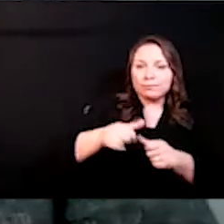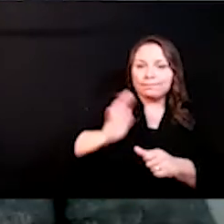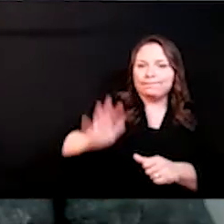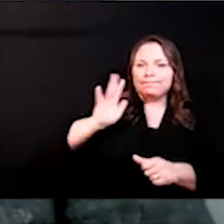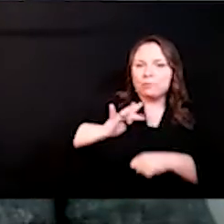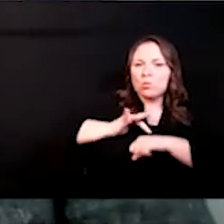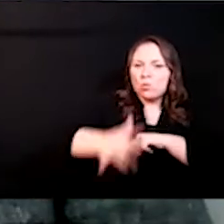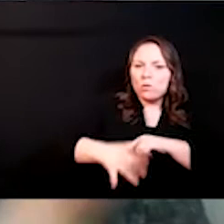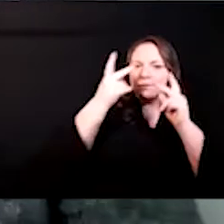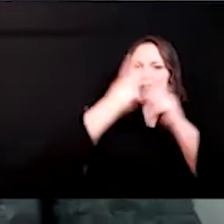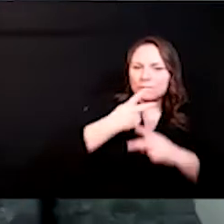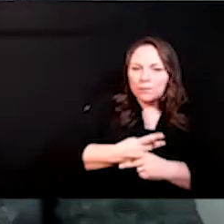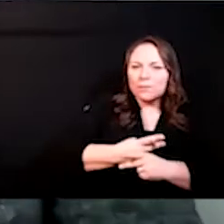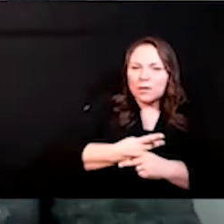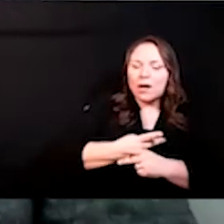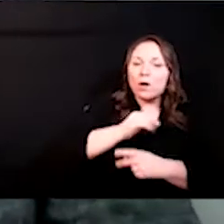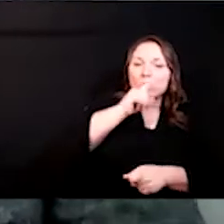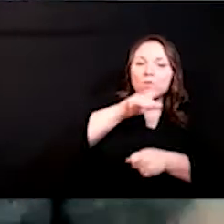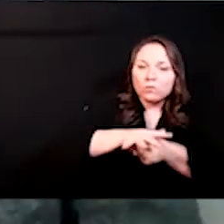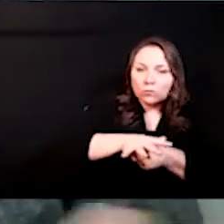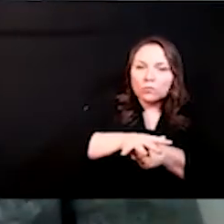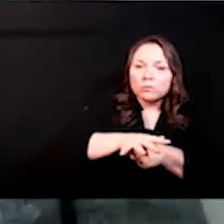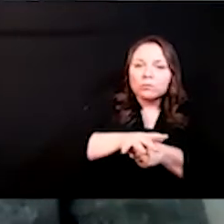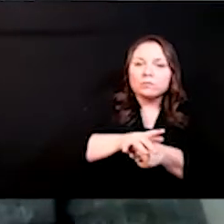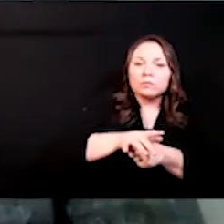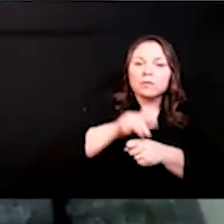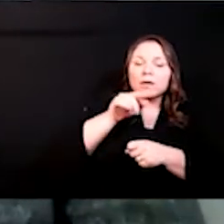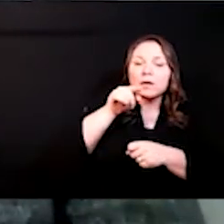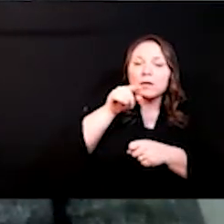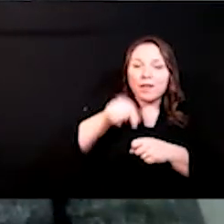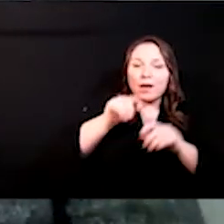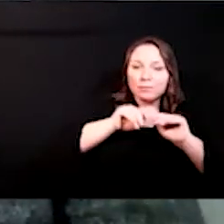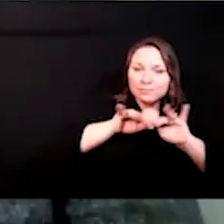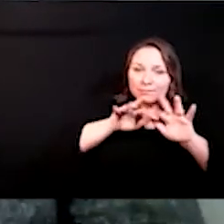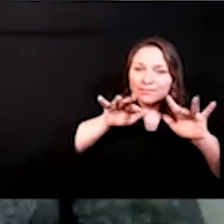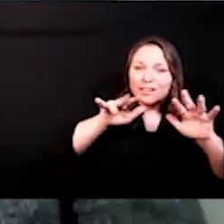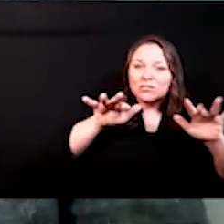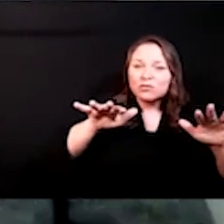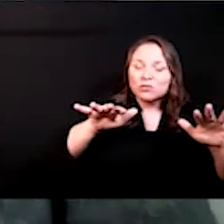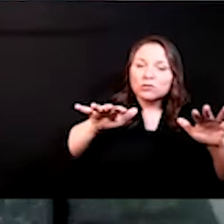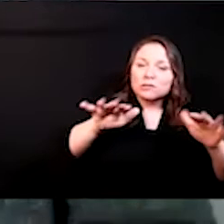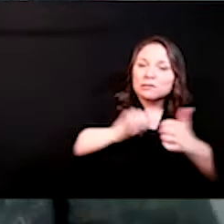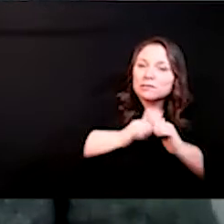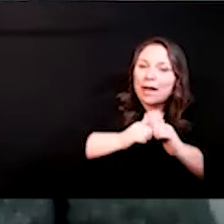ON IN THE PANDEMIC, FINDING OUT CONFIRMATION THAT THERE WAS TRANSMISSION OF